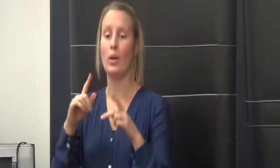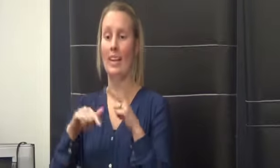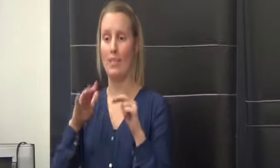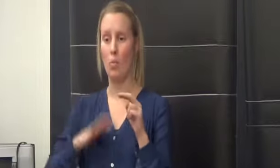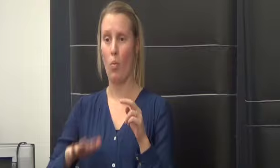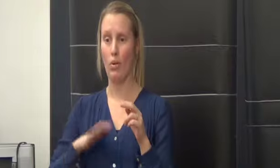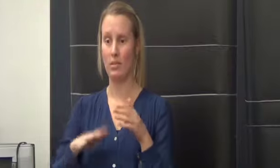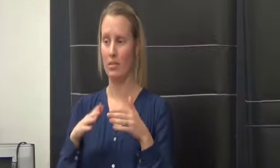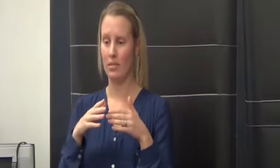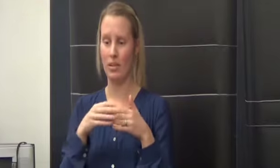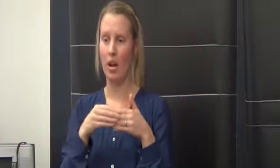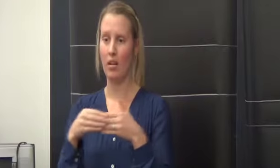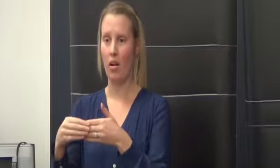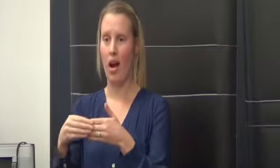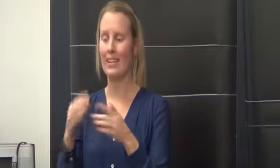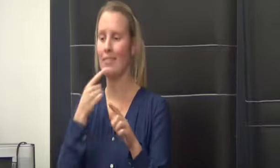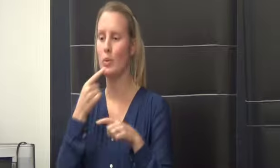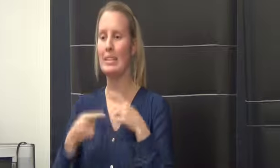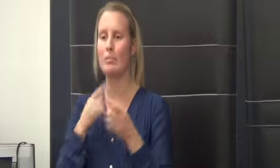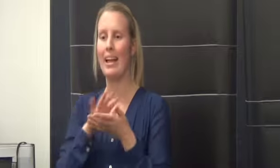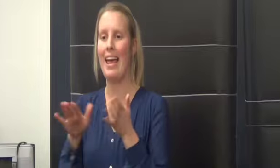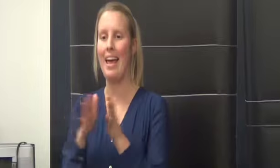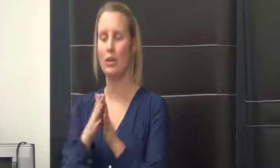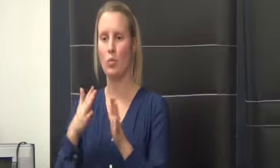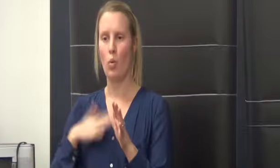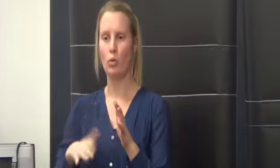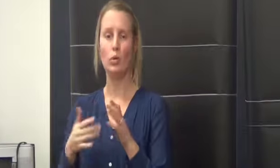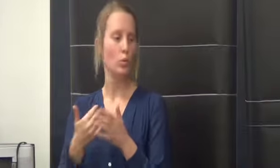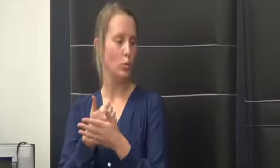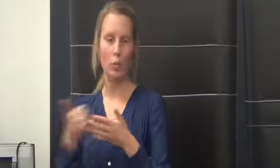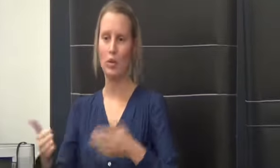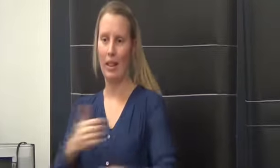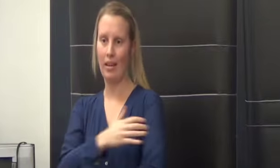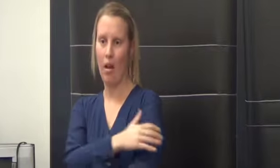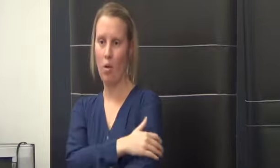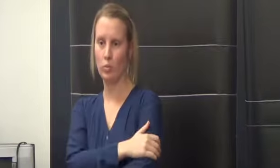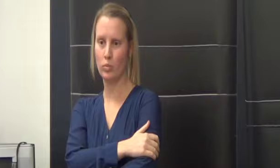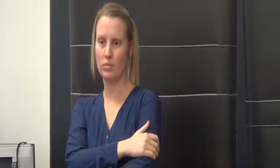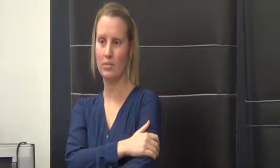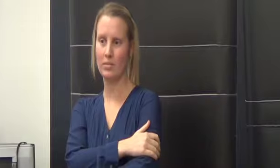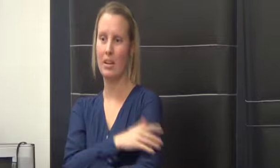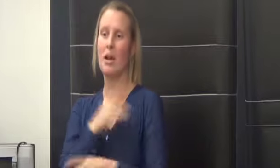Typically you would just hold above the arm but some people do prefer to link arms or